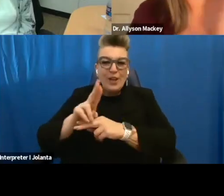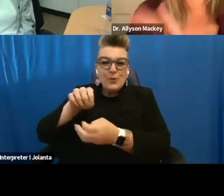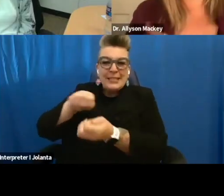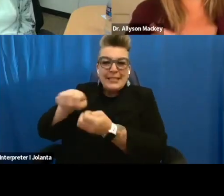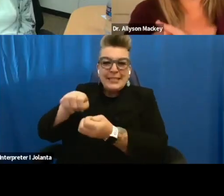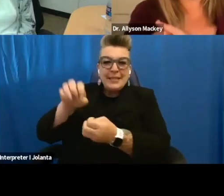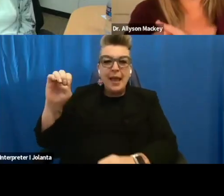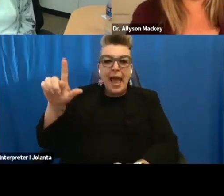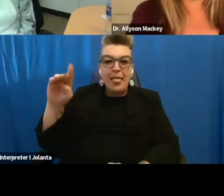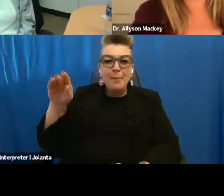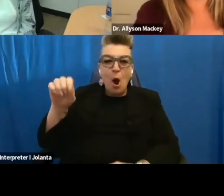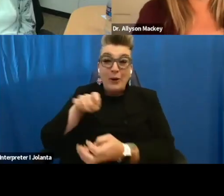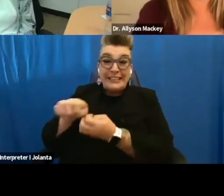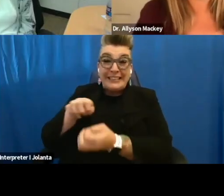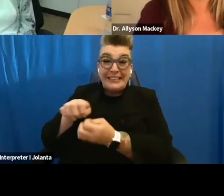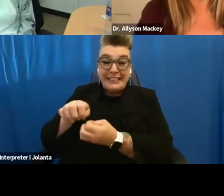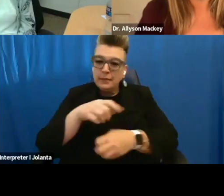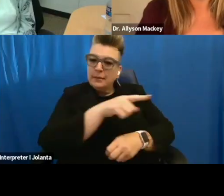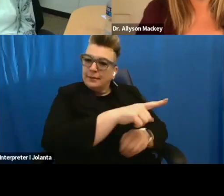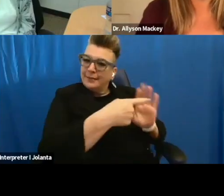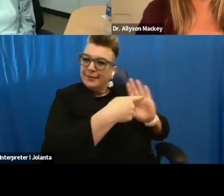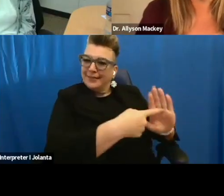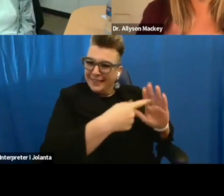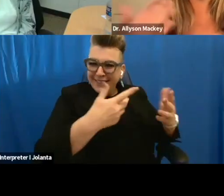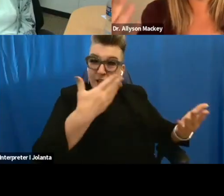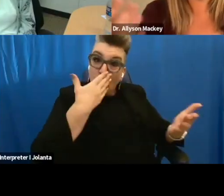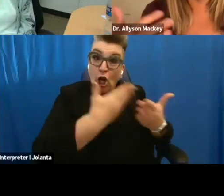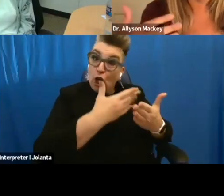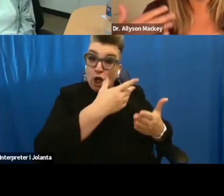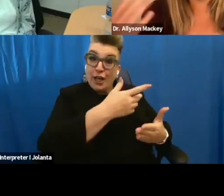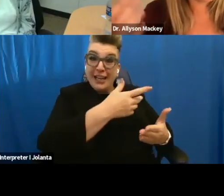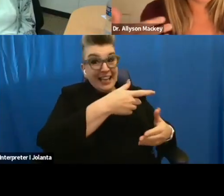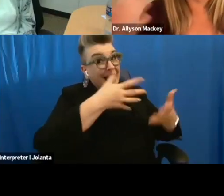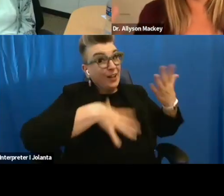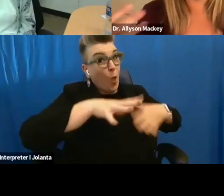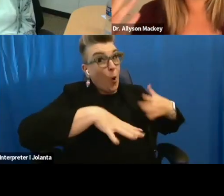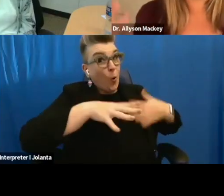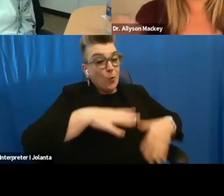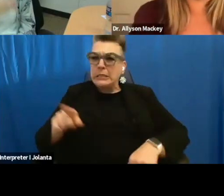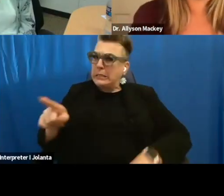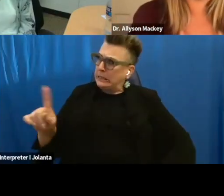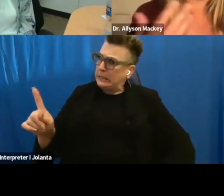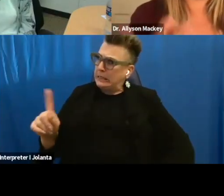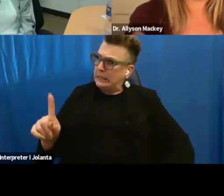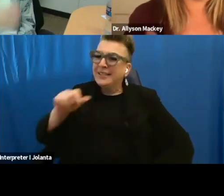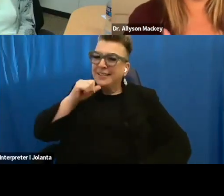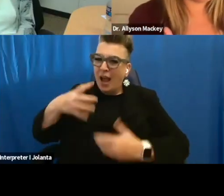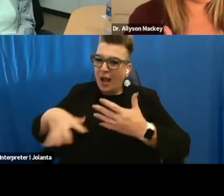like and what a video is that we can't use um and then sort of over the two weeks we give parents